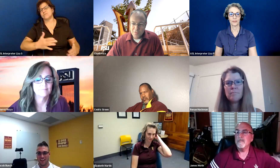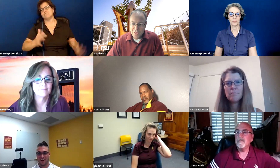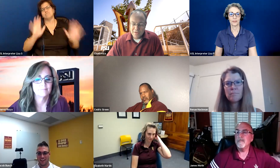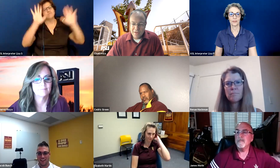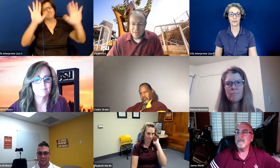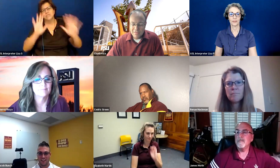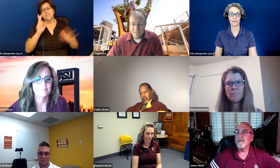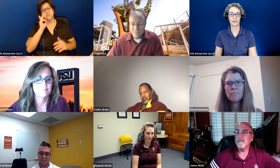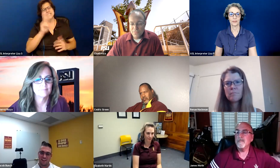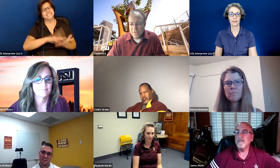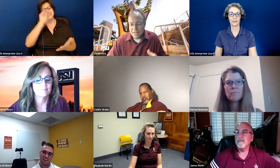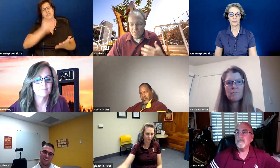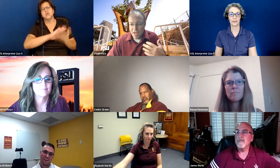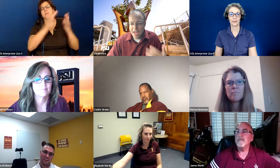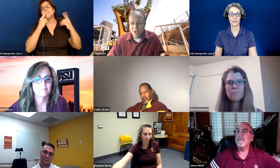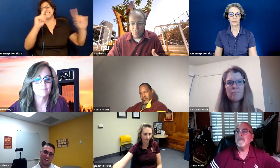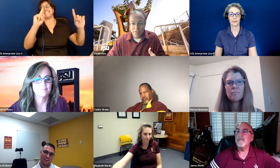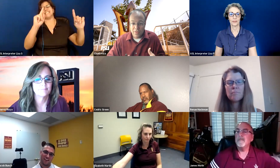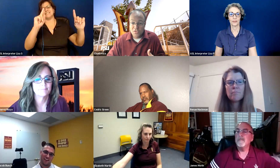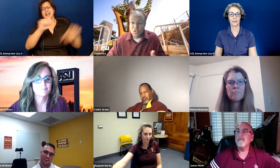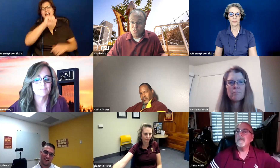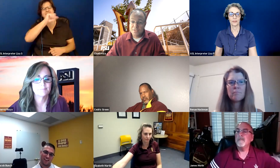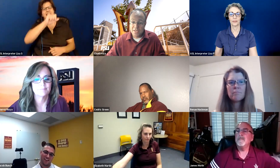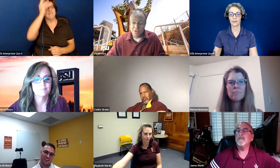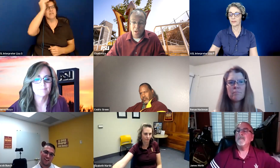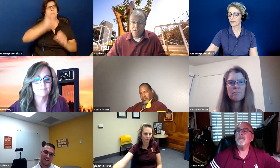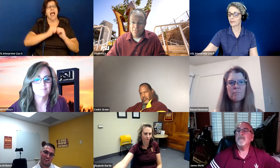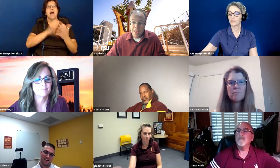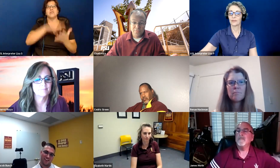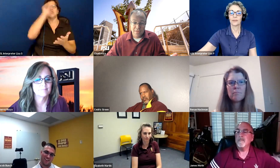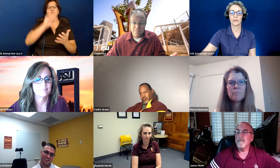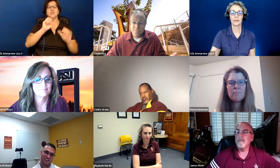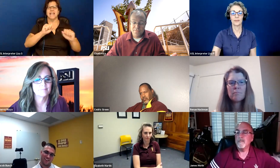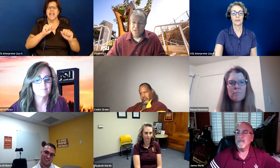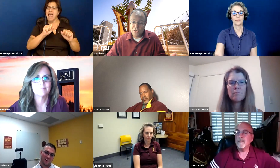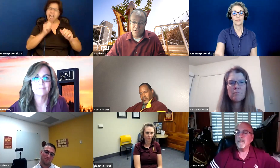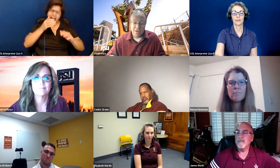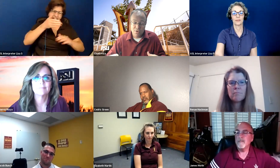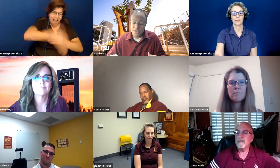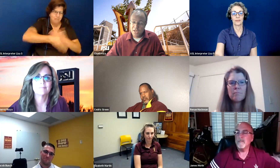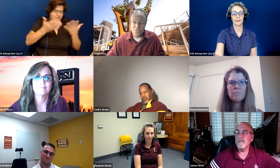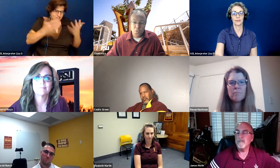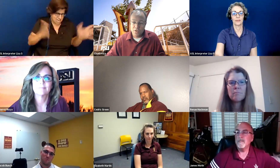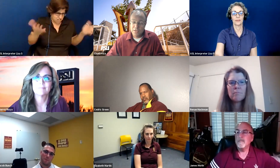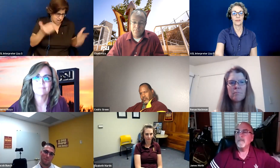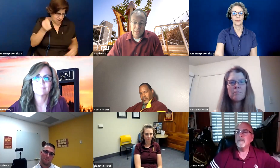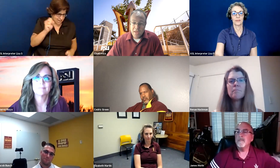And I love thinking about how students can go out after they finish here and go and change the world.